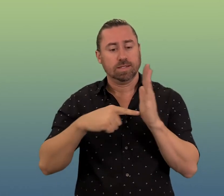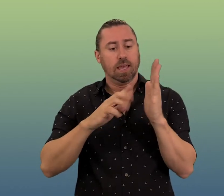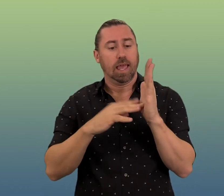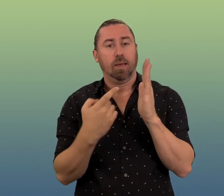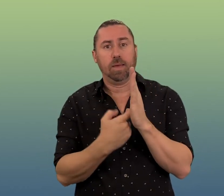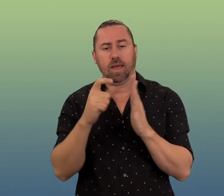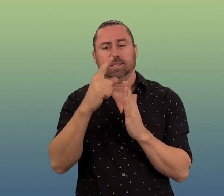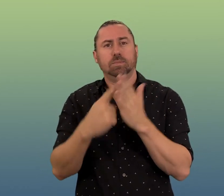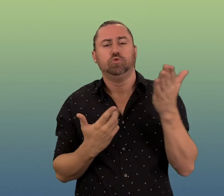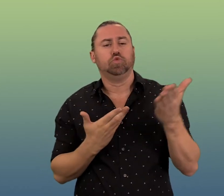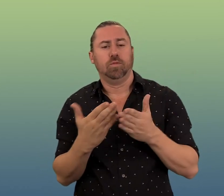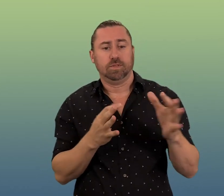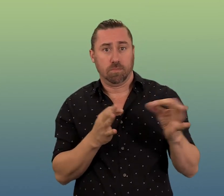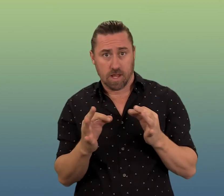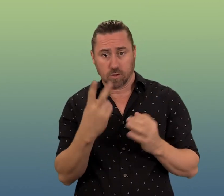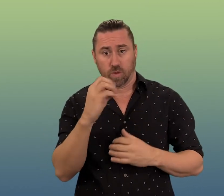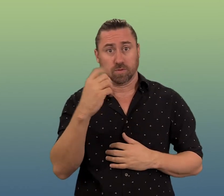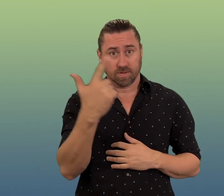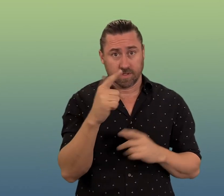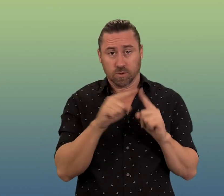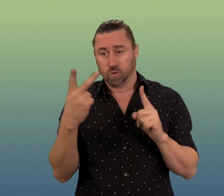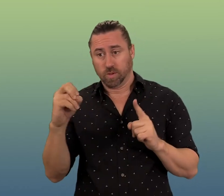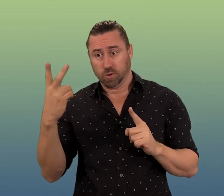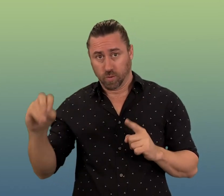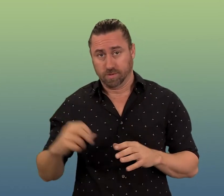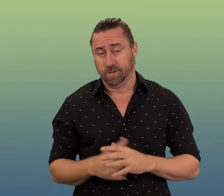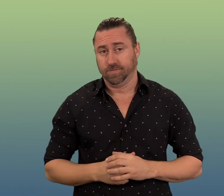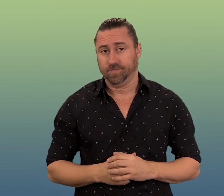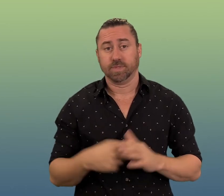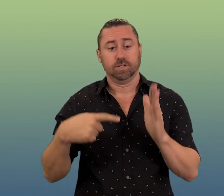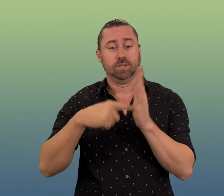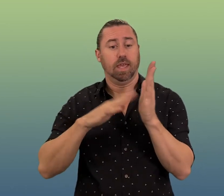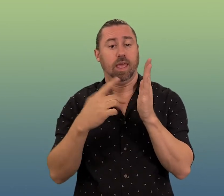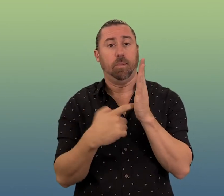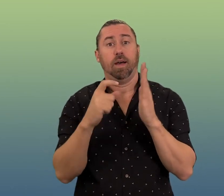TMR Disability Service Plan, 2017 to 2020.